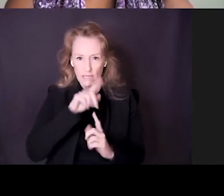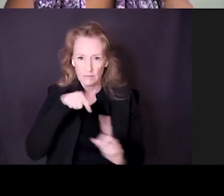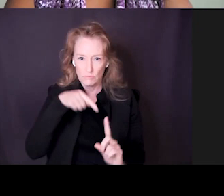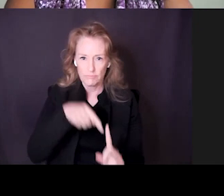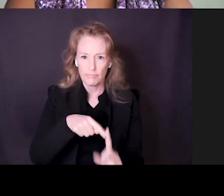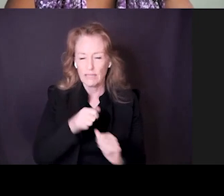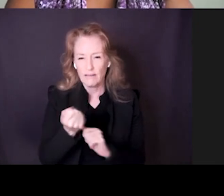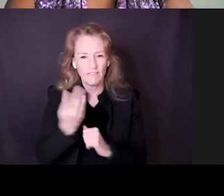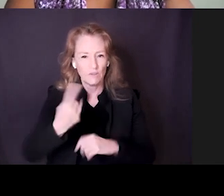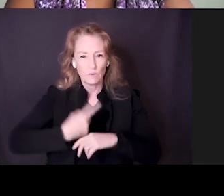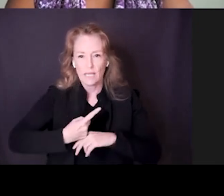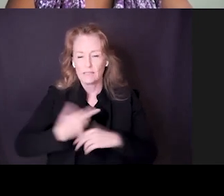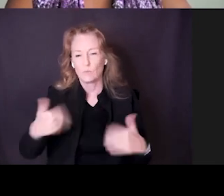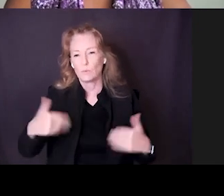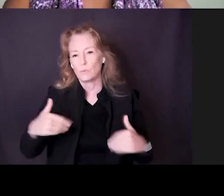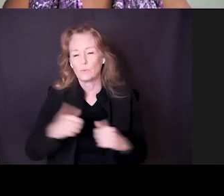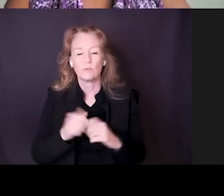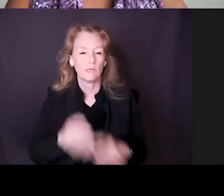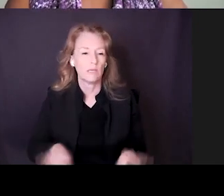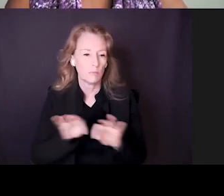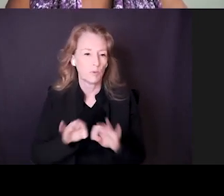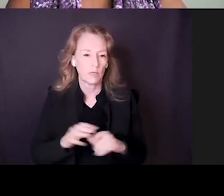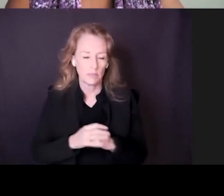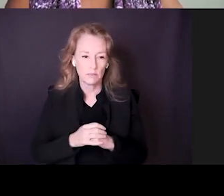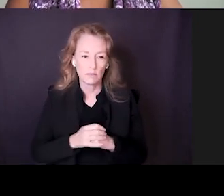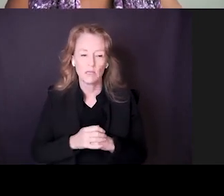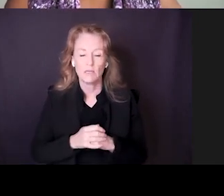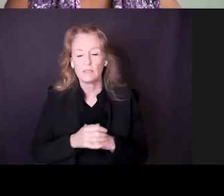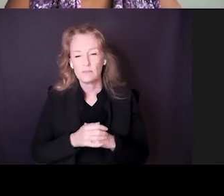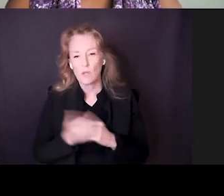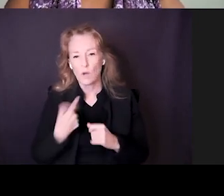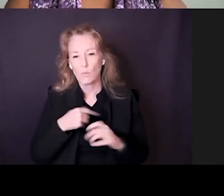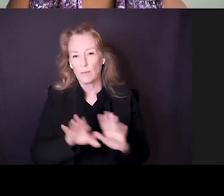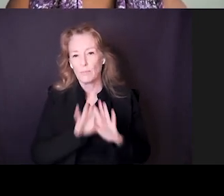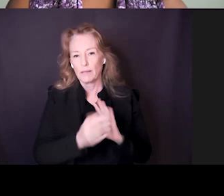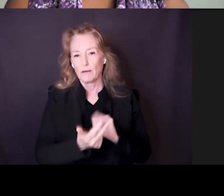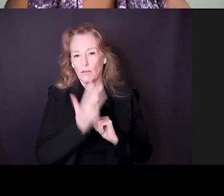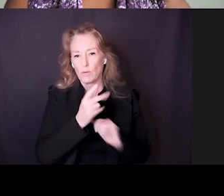SO WHAT WE DID IS LET'S JUST PICK THREE GOALS AND THREE OBJECTIVES. THAT'S ALL.